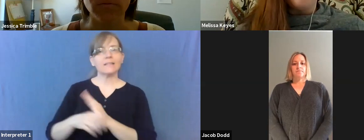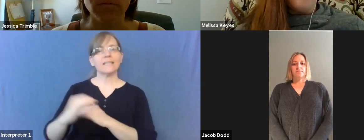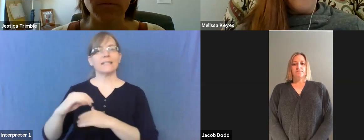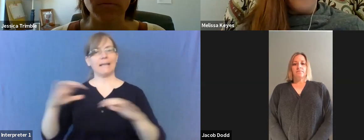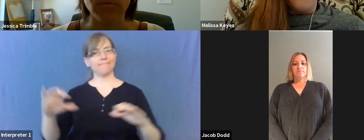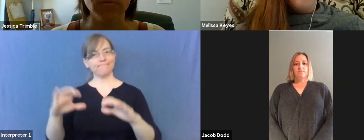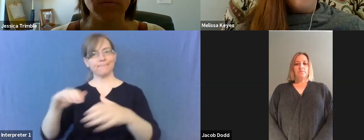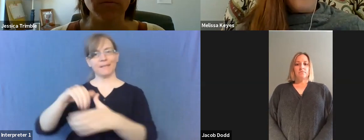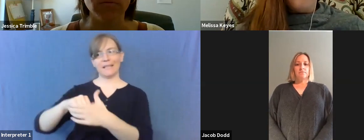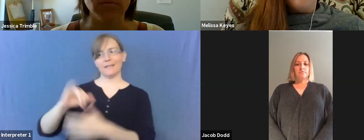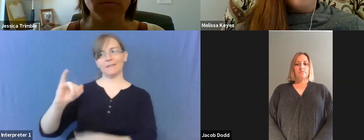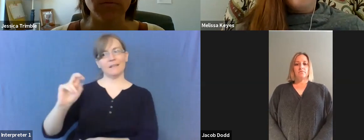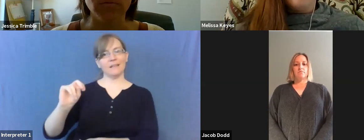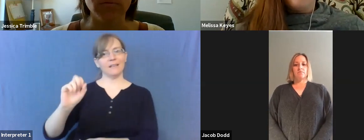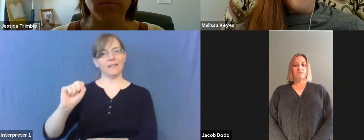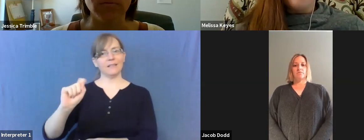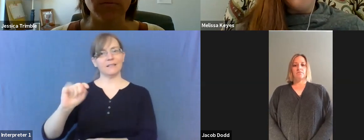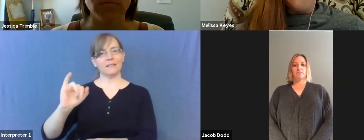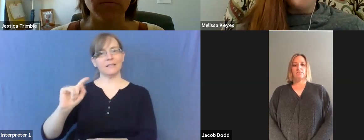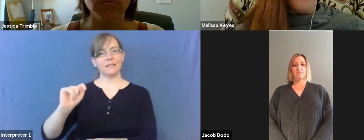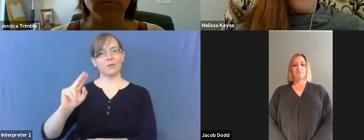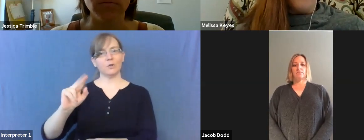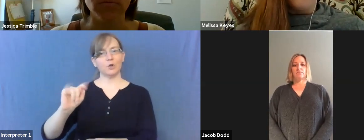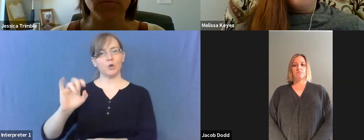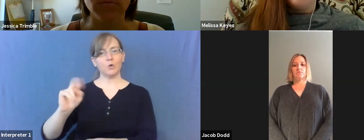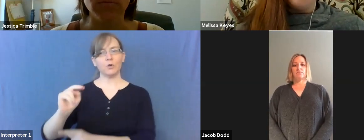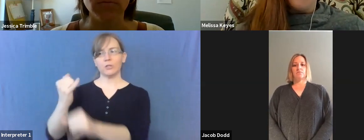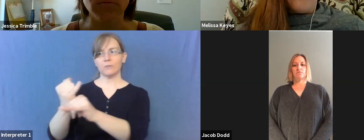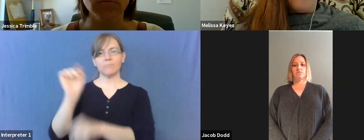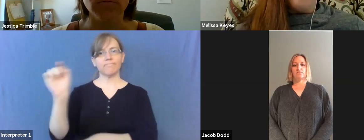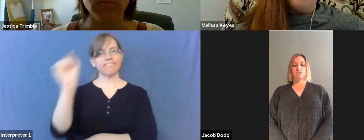what their plans are to protect against outbreaks